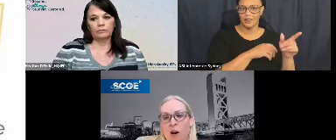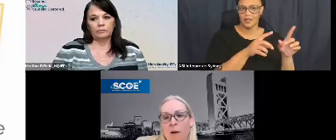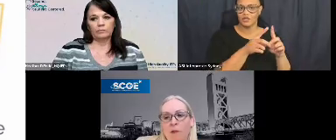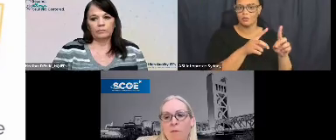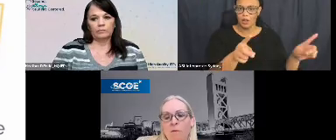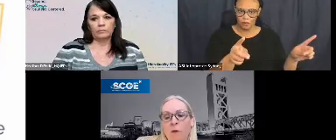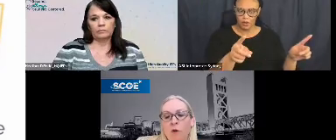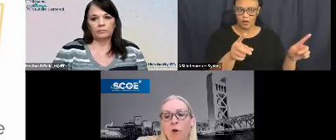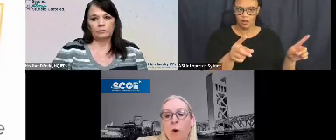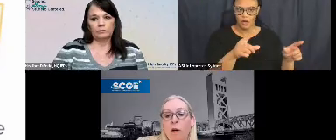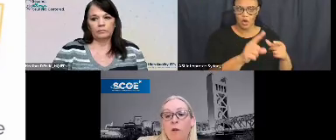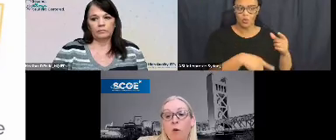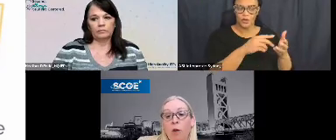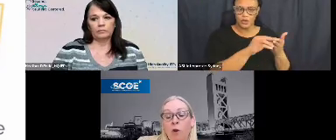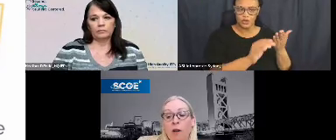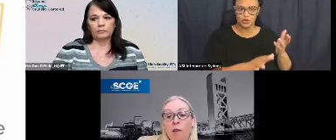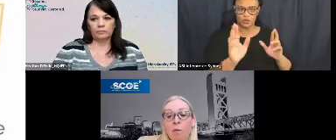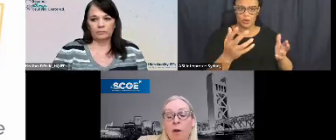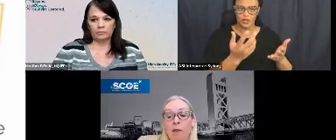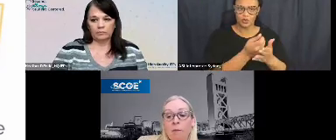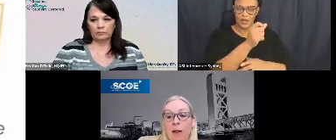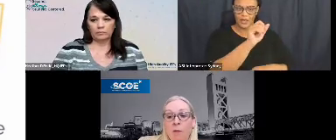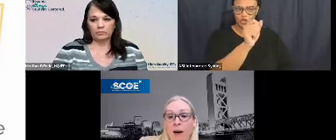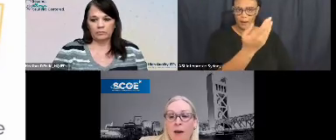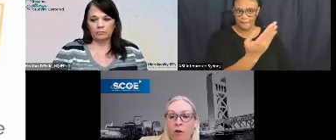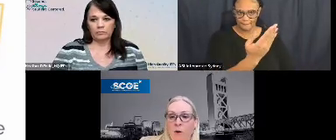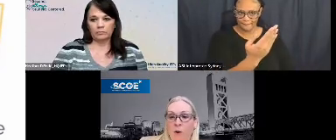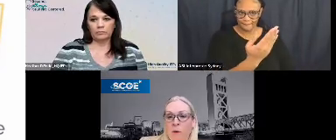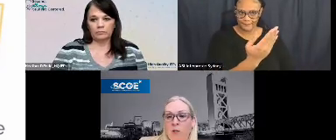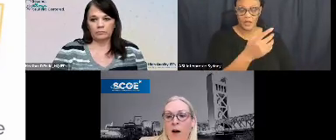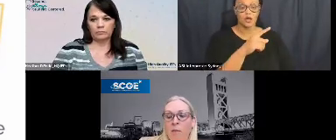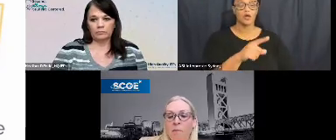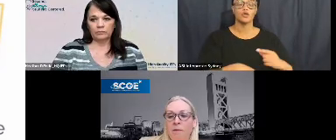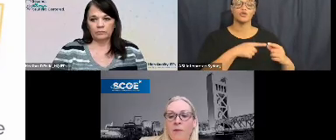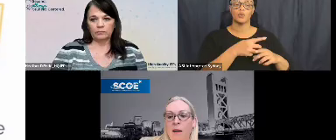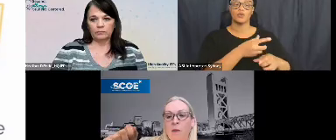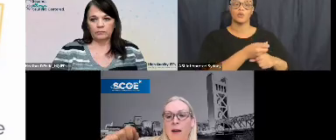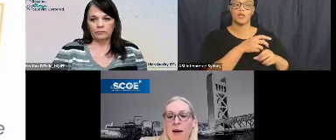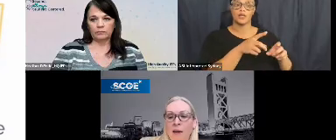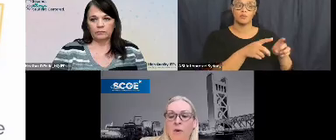to get jobs. So when so when you get a diploma on this pathway and you go to a job and apply